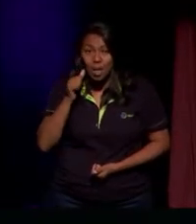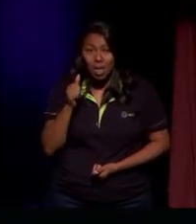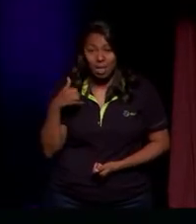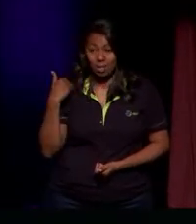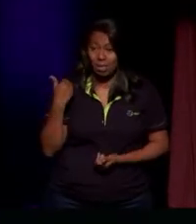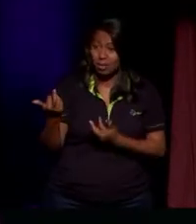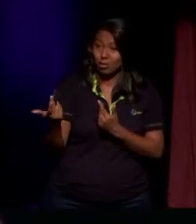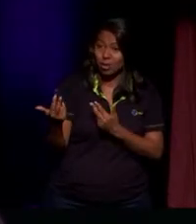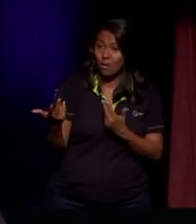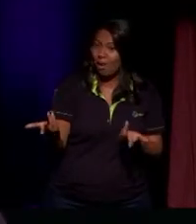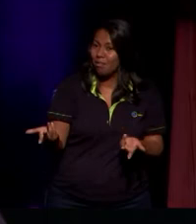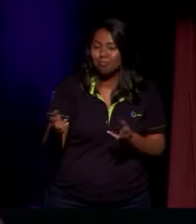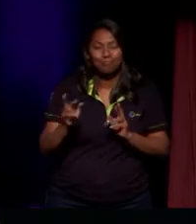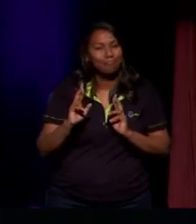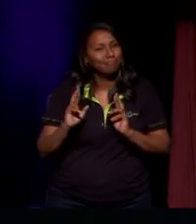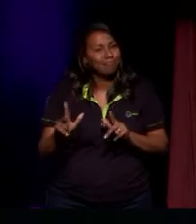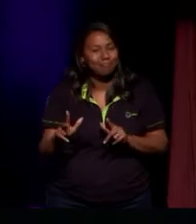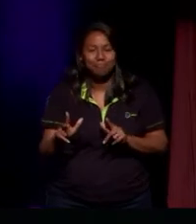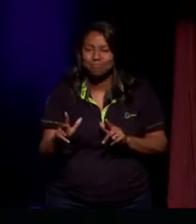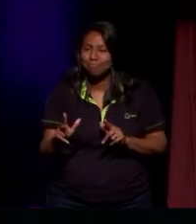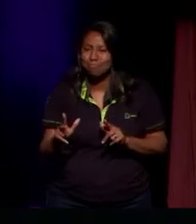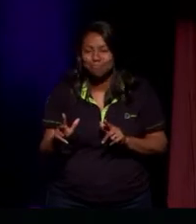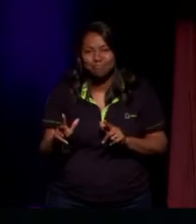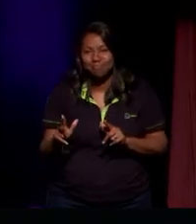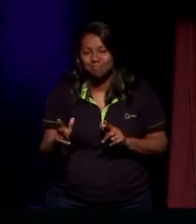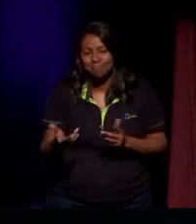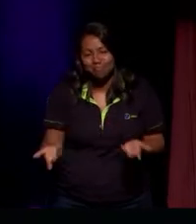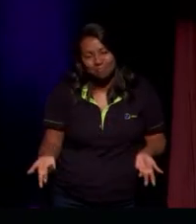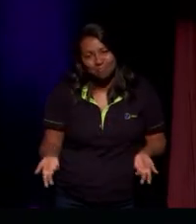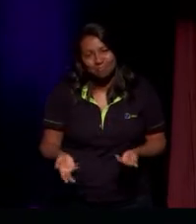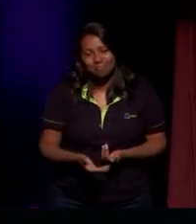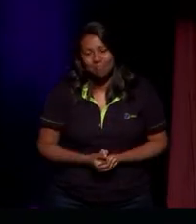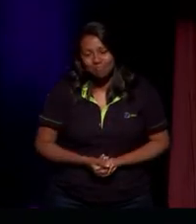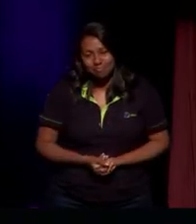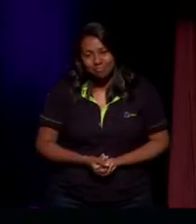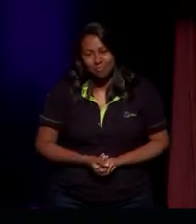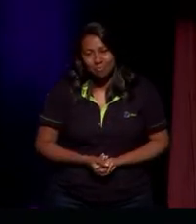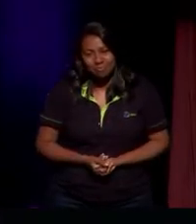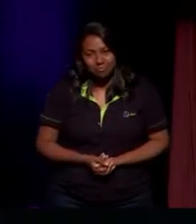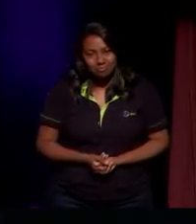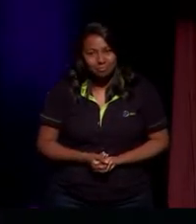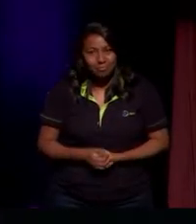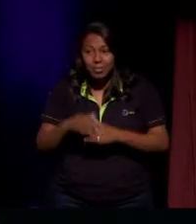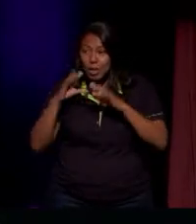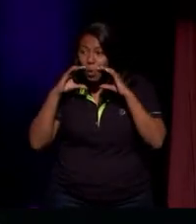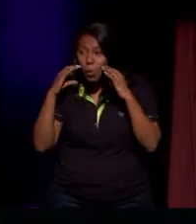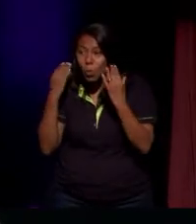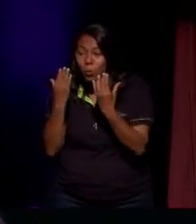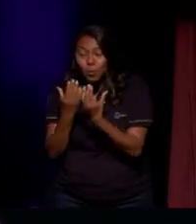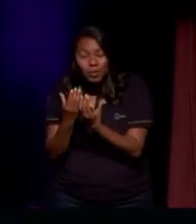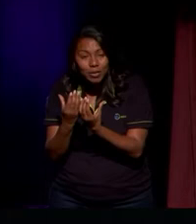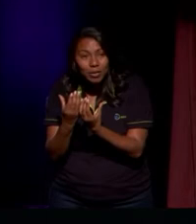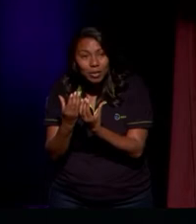who were not so lucky, that same luck. Within the community, I have seen many of my friends,